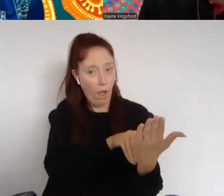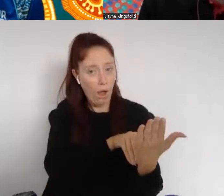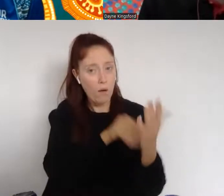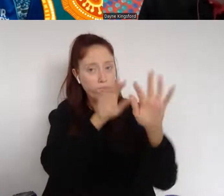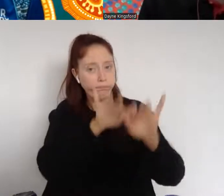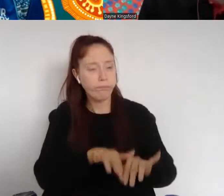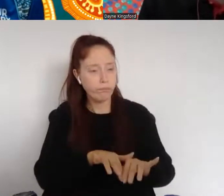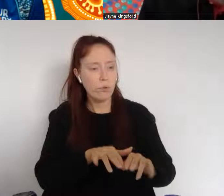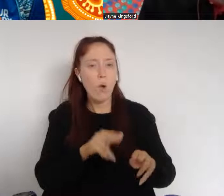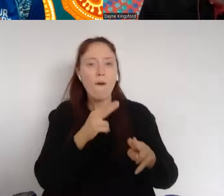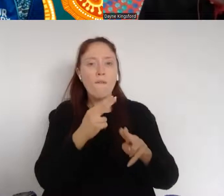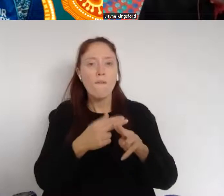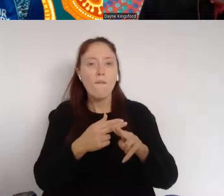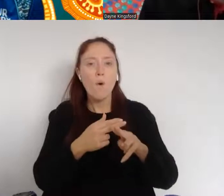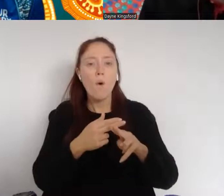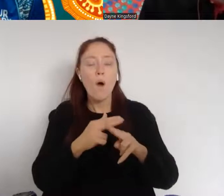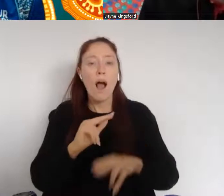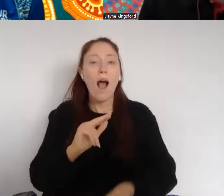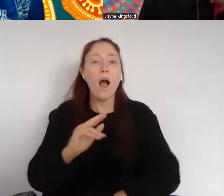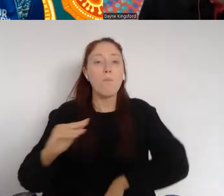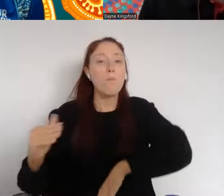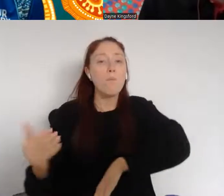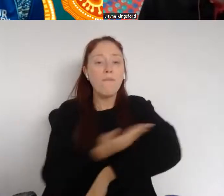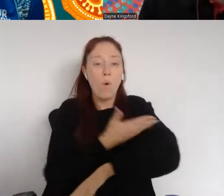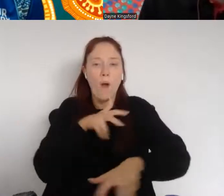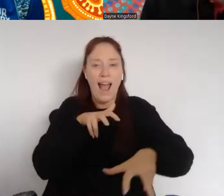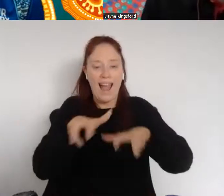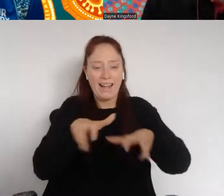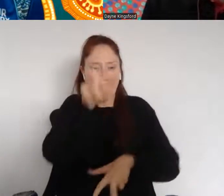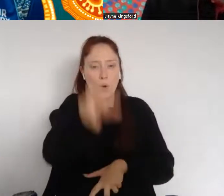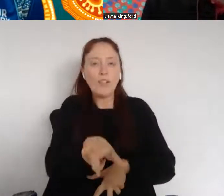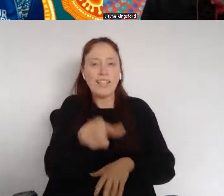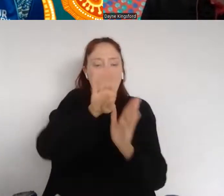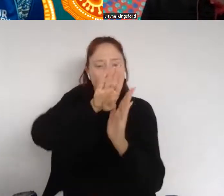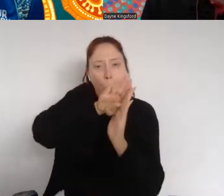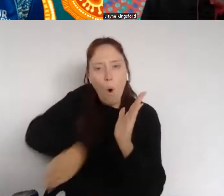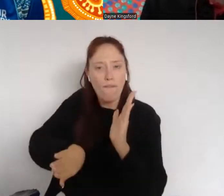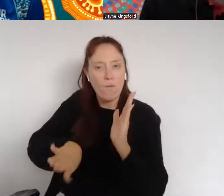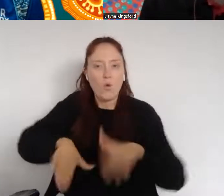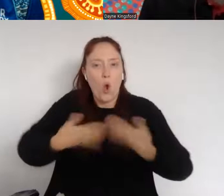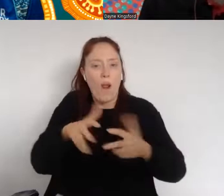for a previously active party to be removed as an active party when it